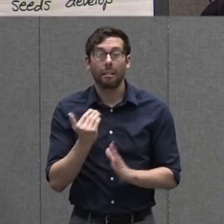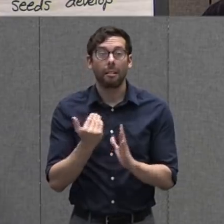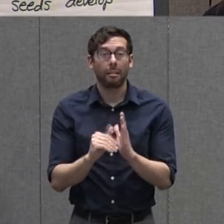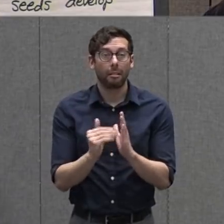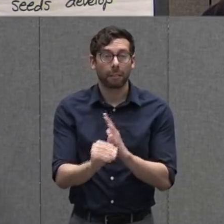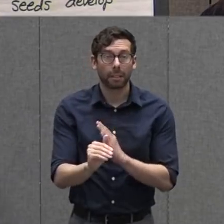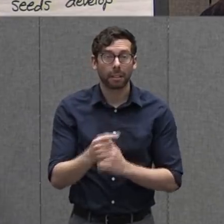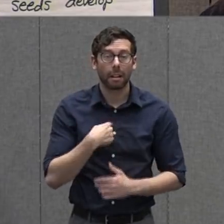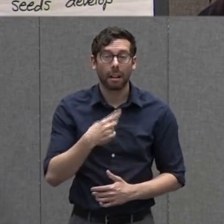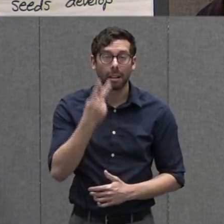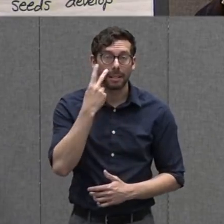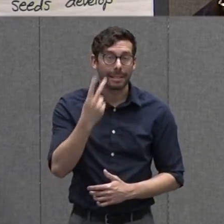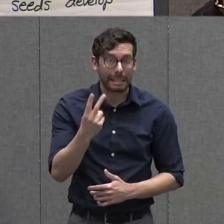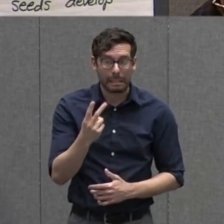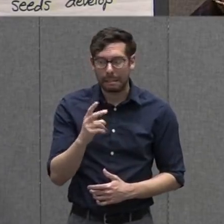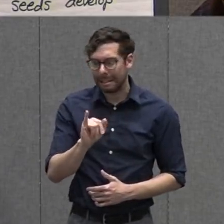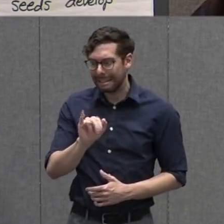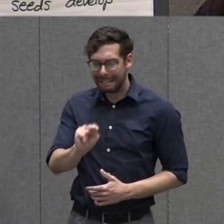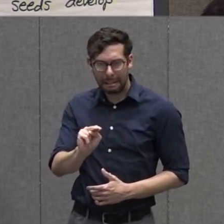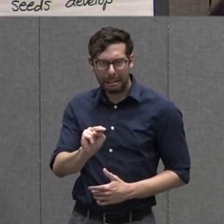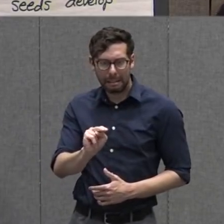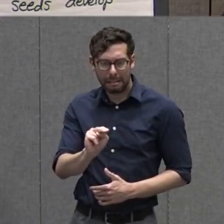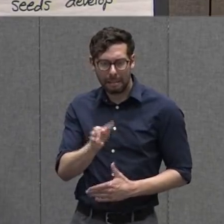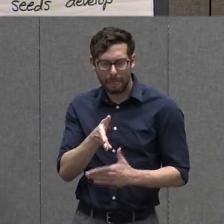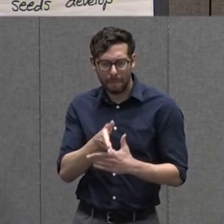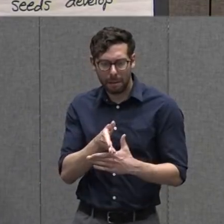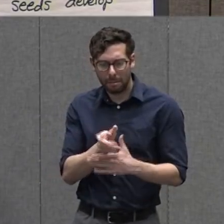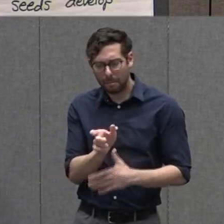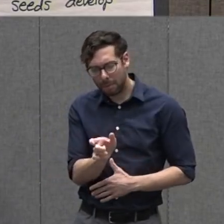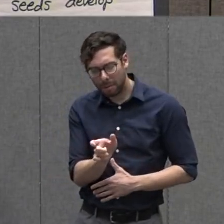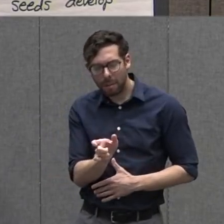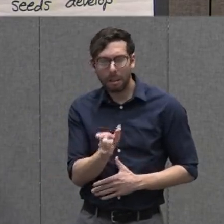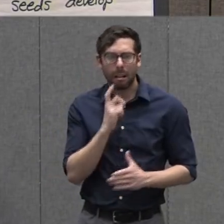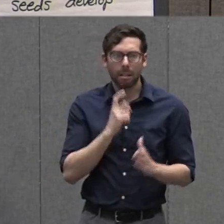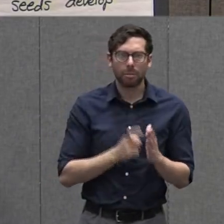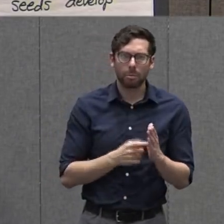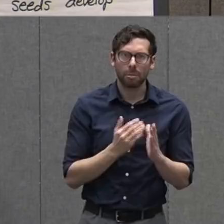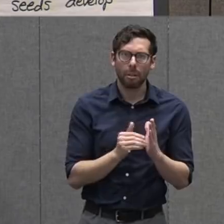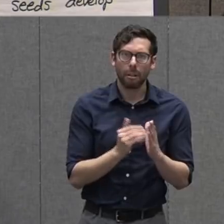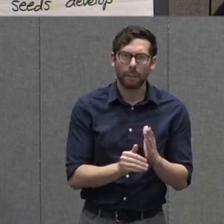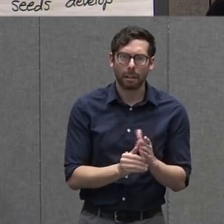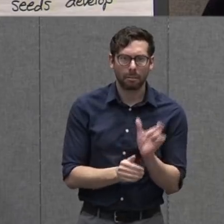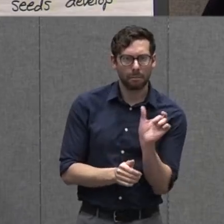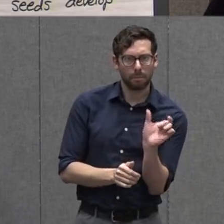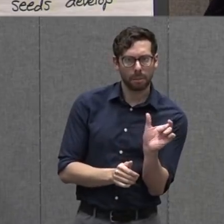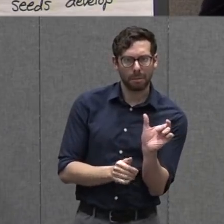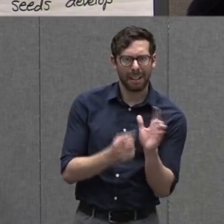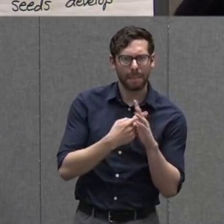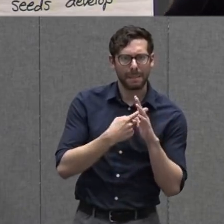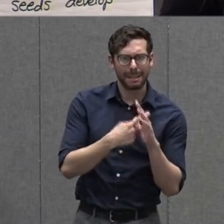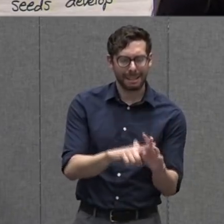So it doesn't quite fit into just prefixes, just middle, or just suffixes.